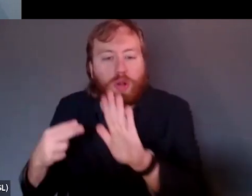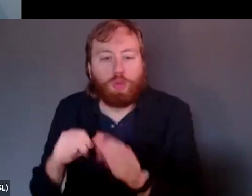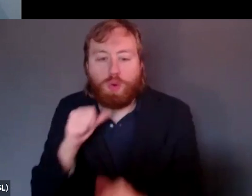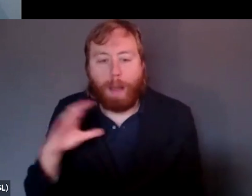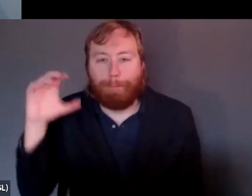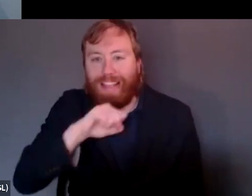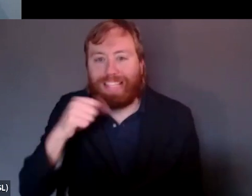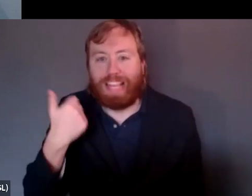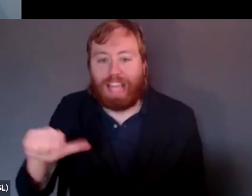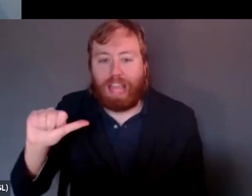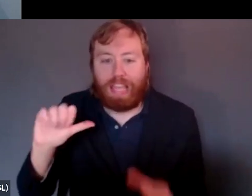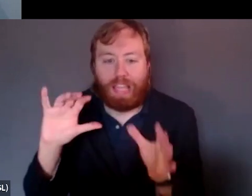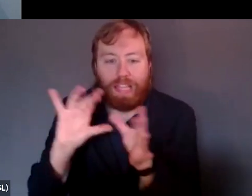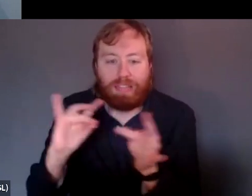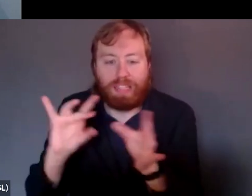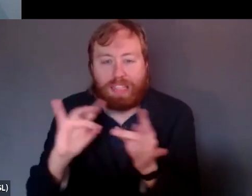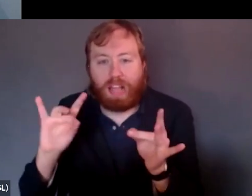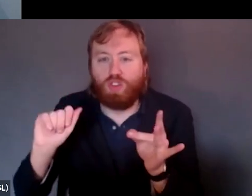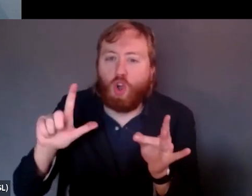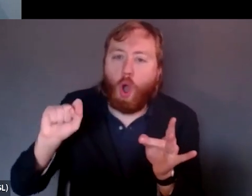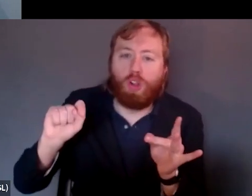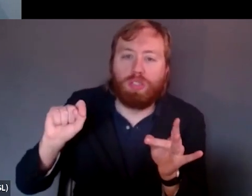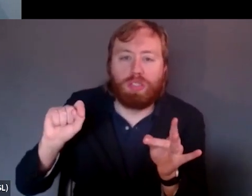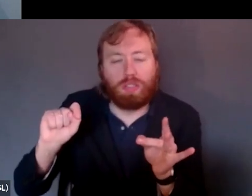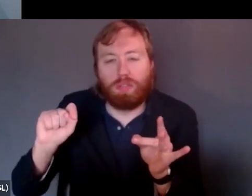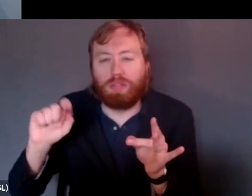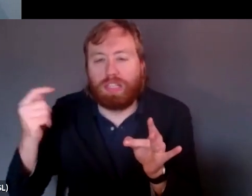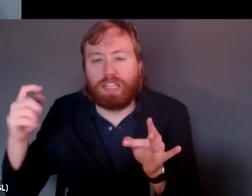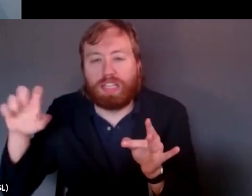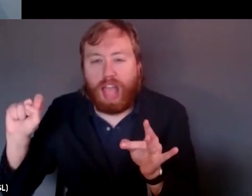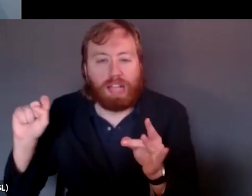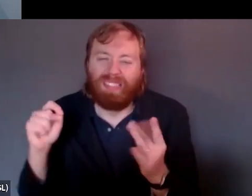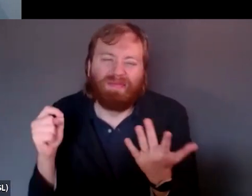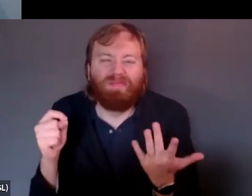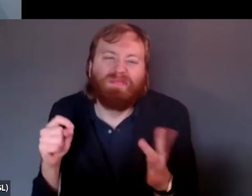The other thing that's good on a dev level, it only works if you have a public repo,